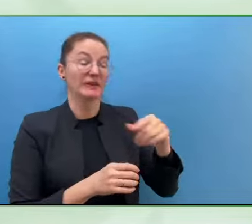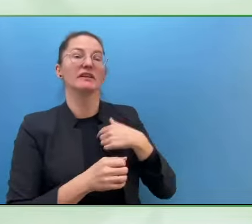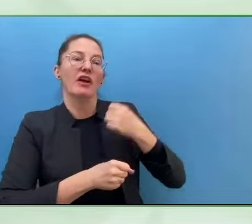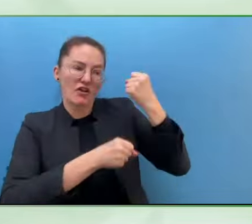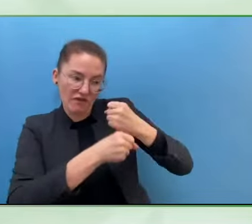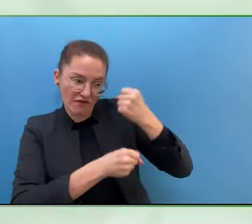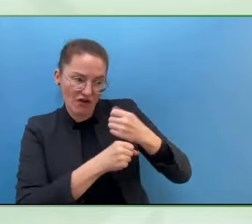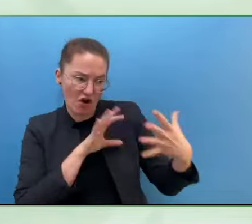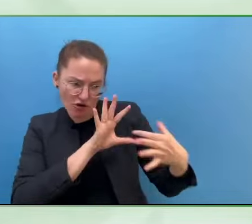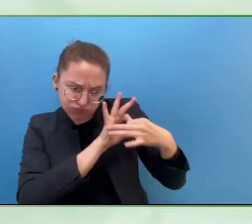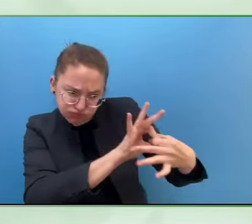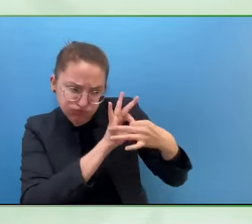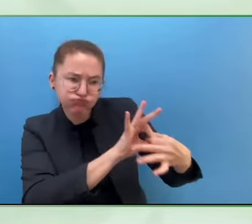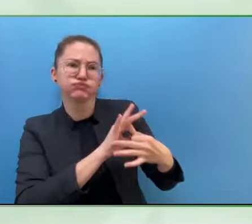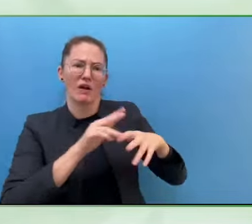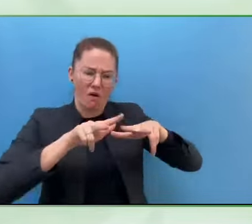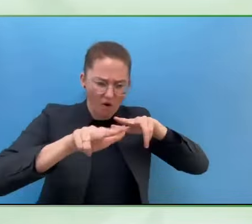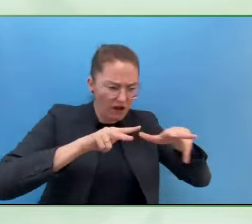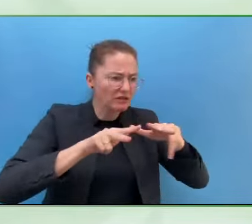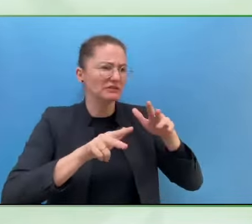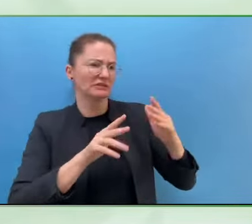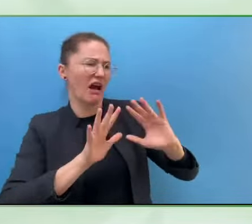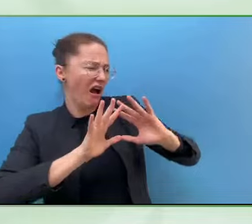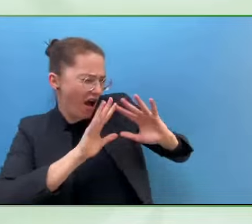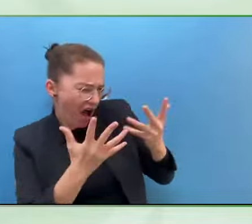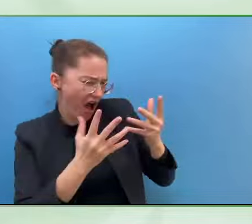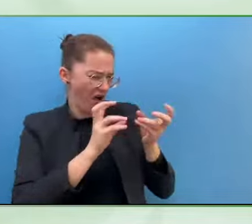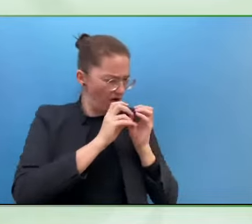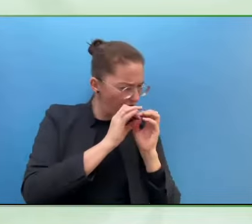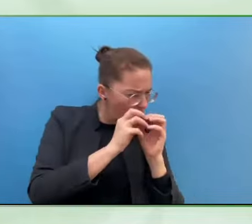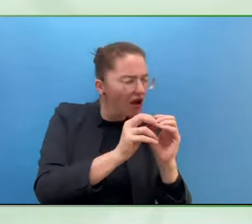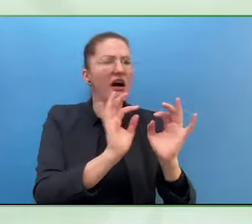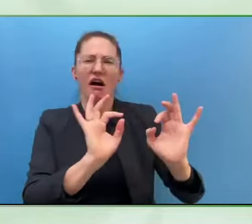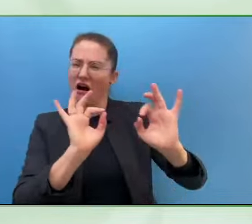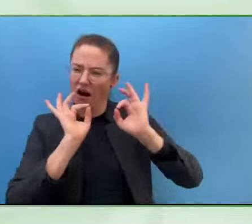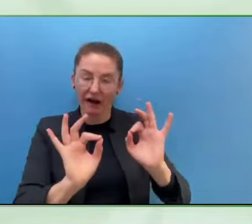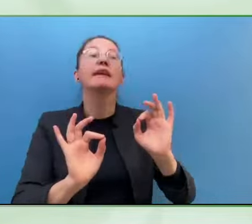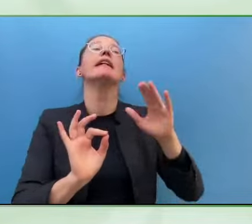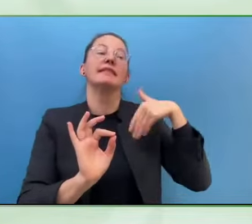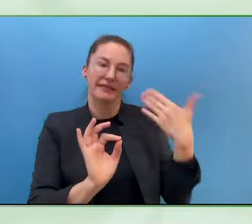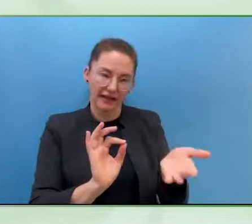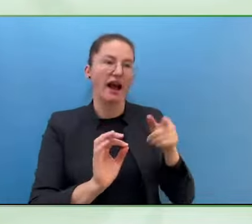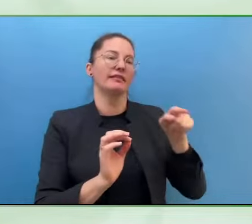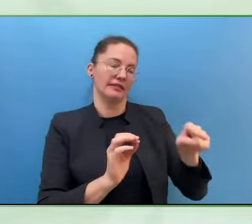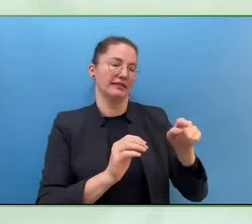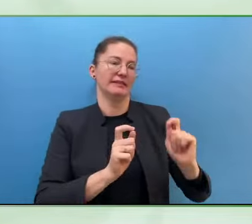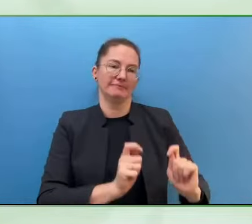The one key success factor is to closely work together.